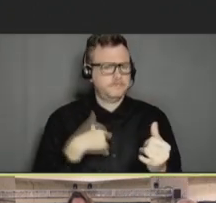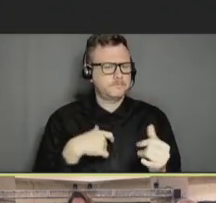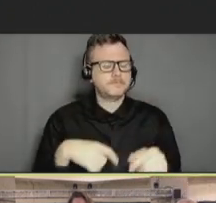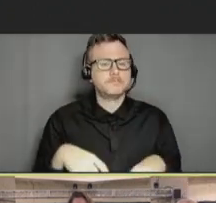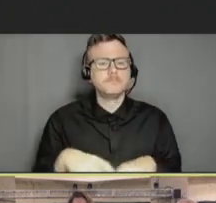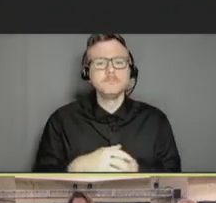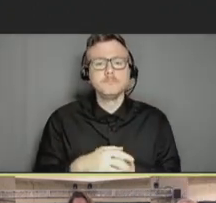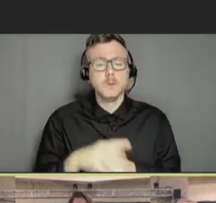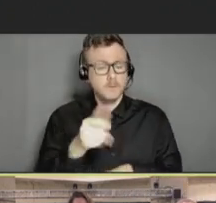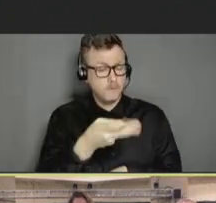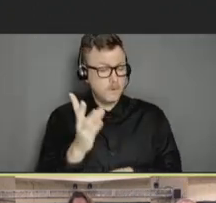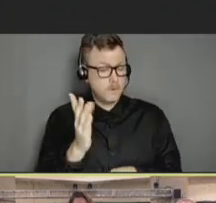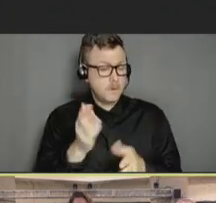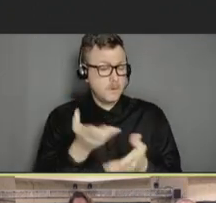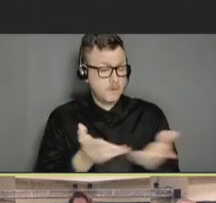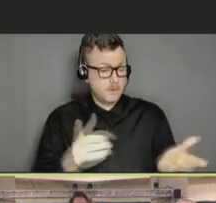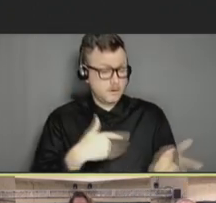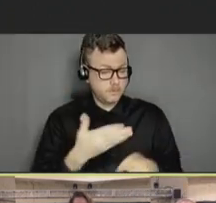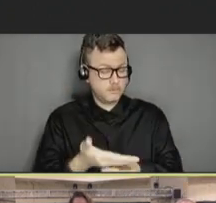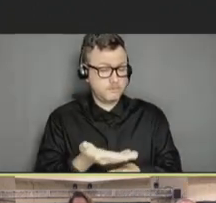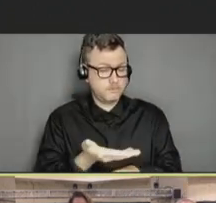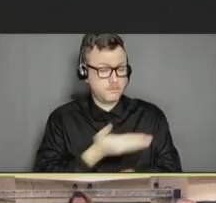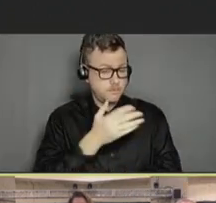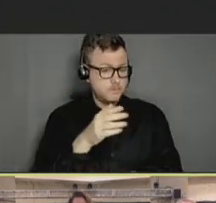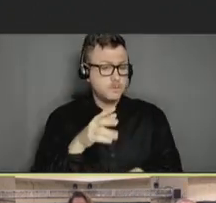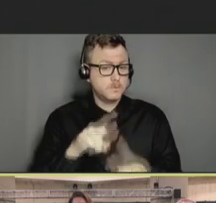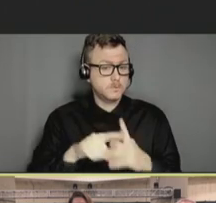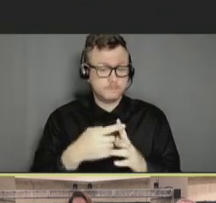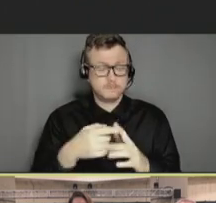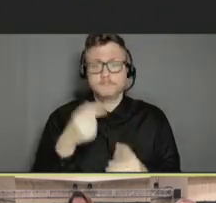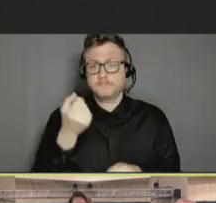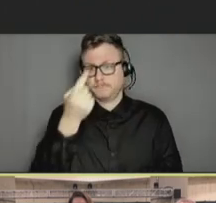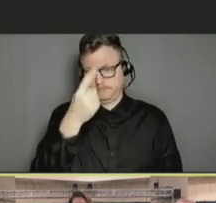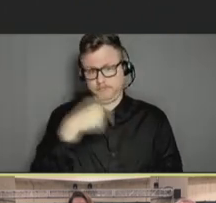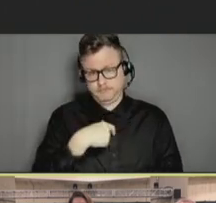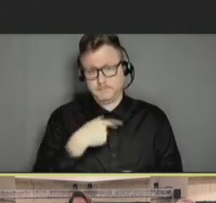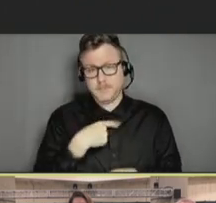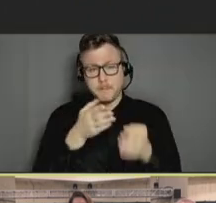know before we get started today. First, this is a public meeting, and it's being recorded.